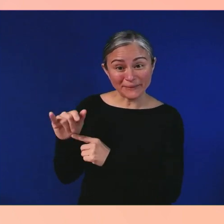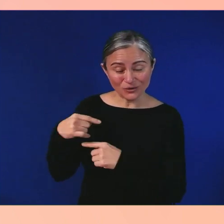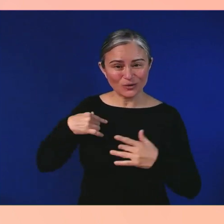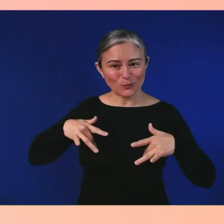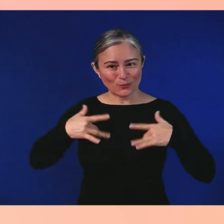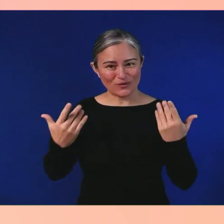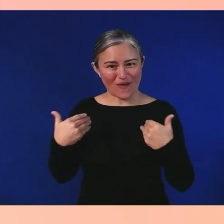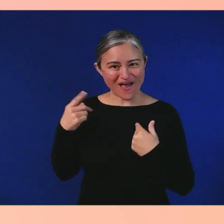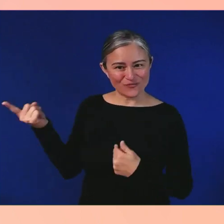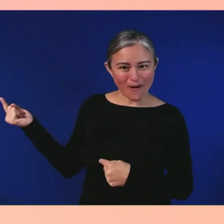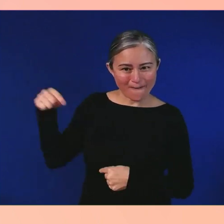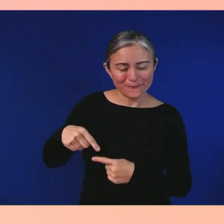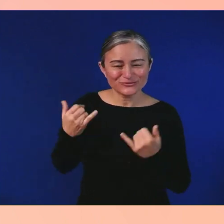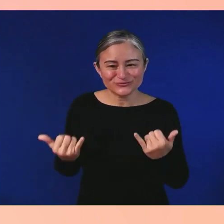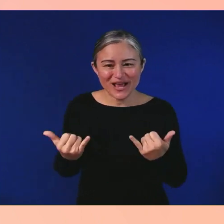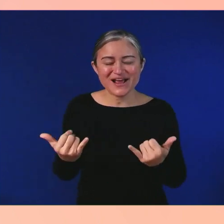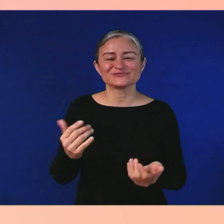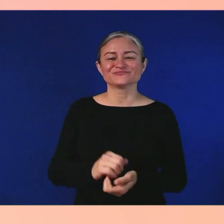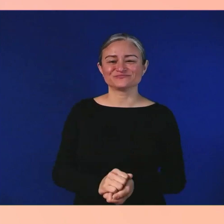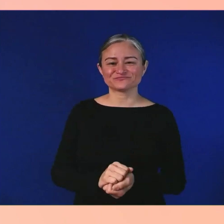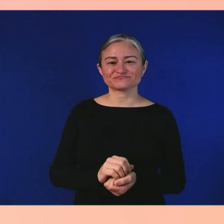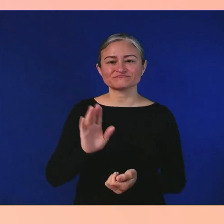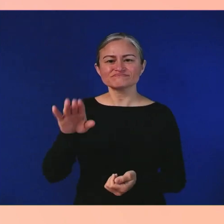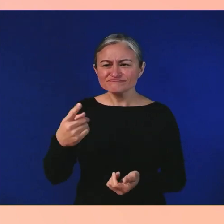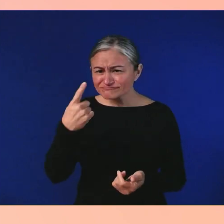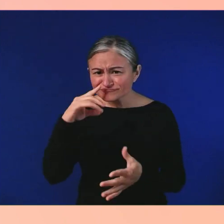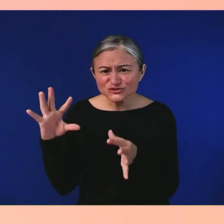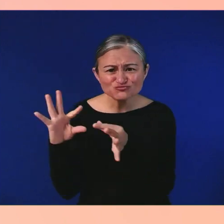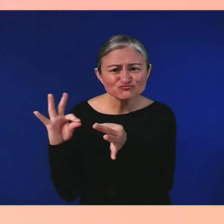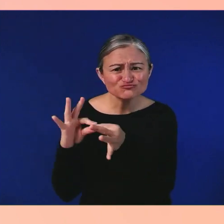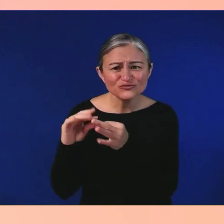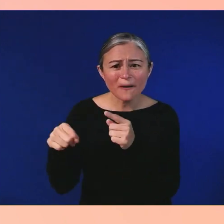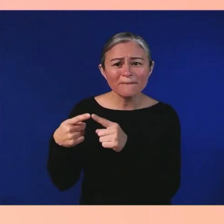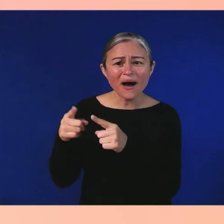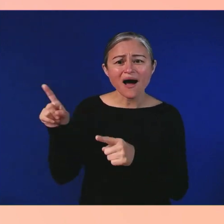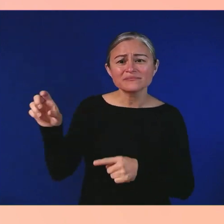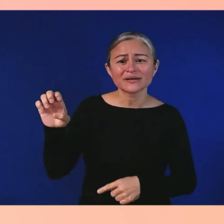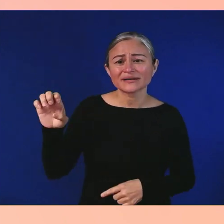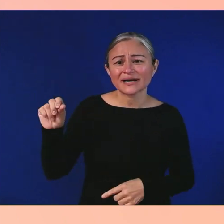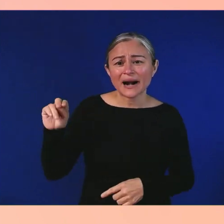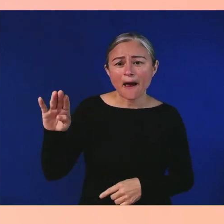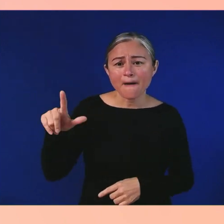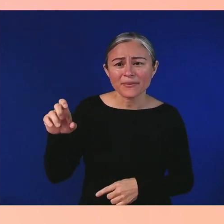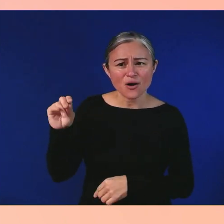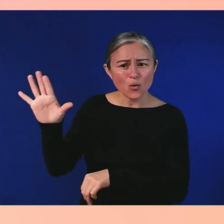inABLE and the work that you're doing. Yeah. First off, thank you so much for having me here and